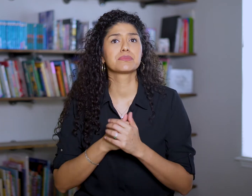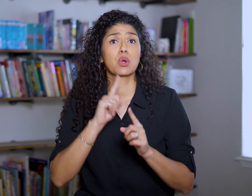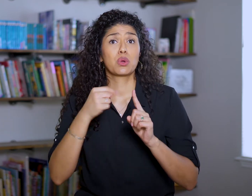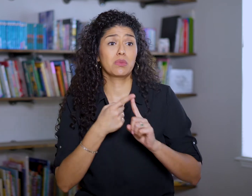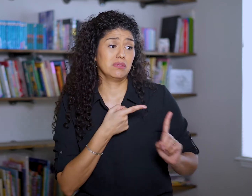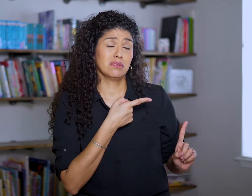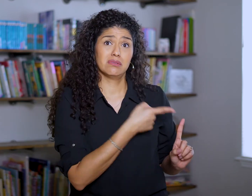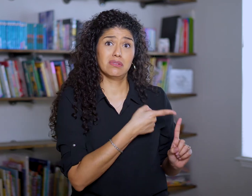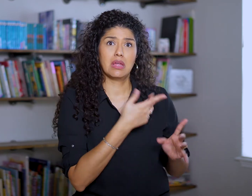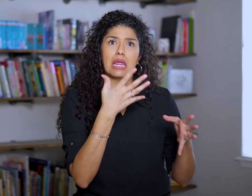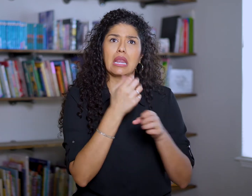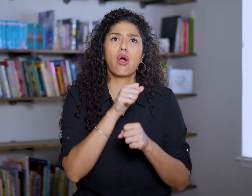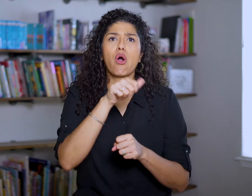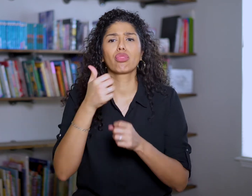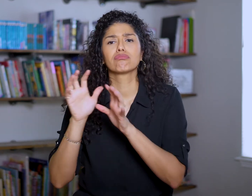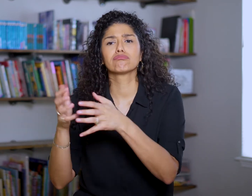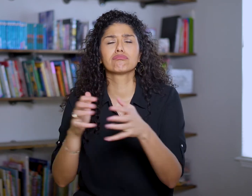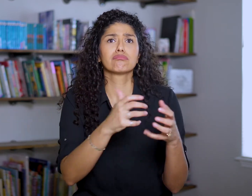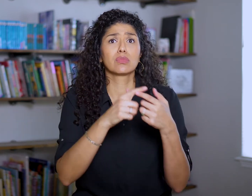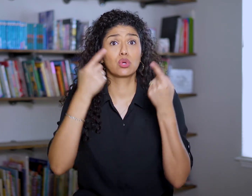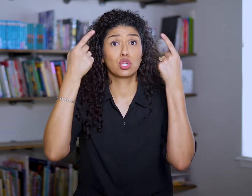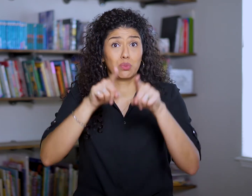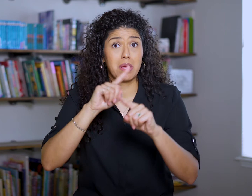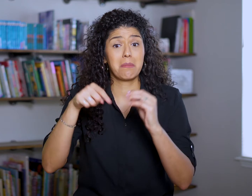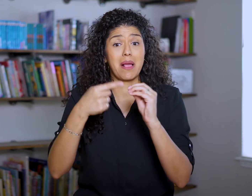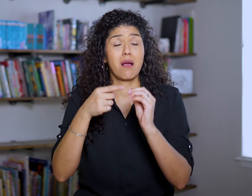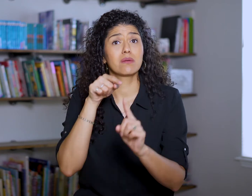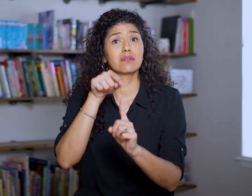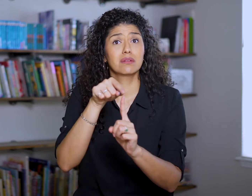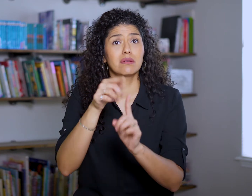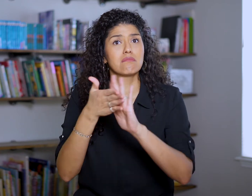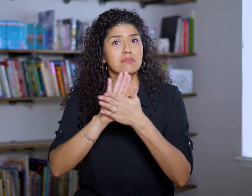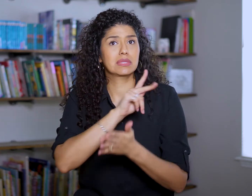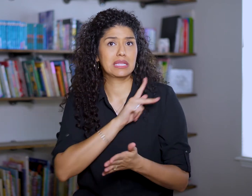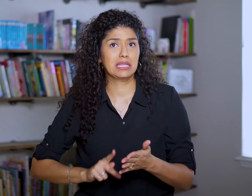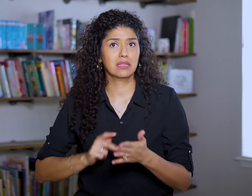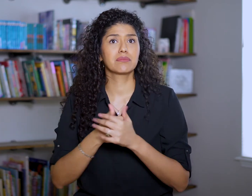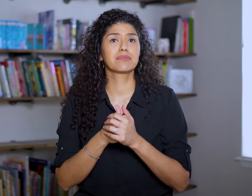When Abner gets the other tribes on board with David as king,